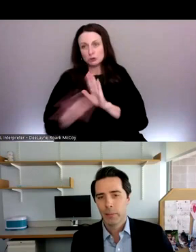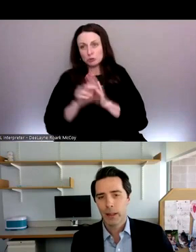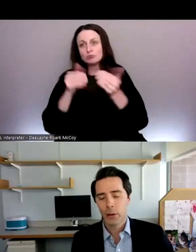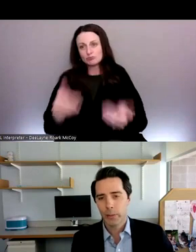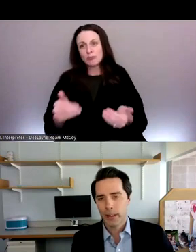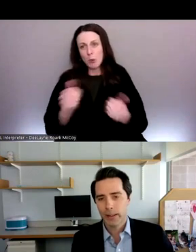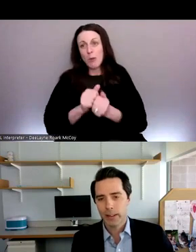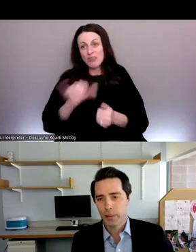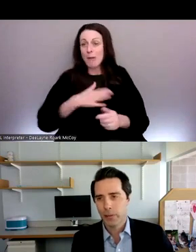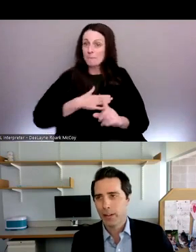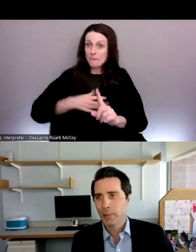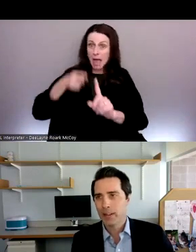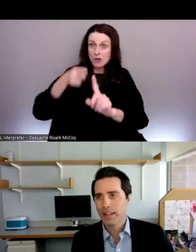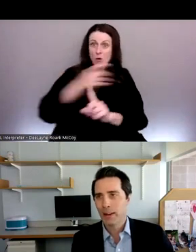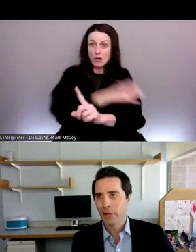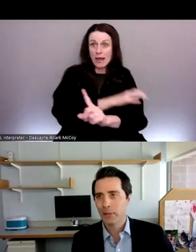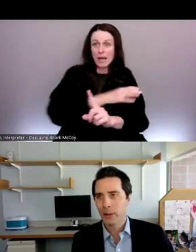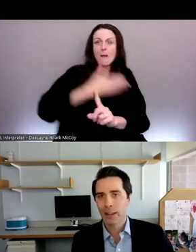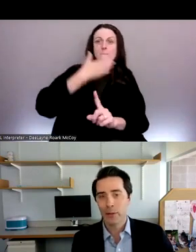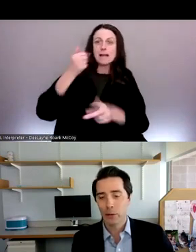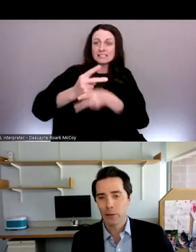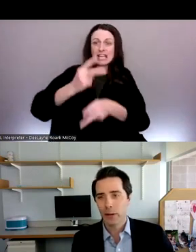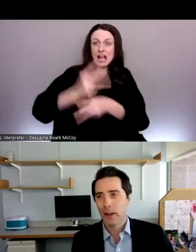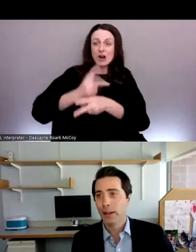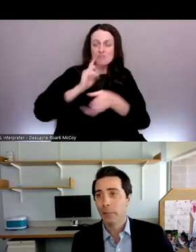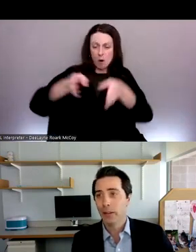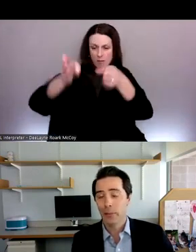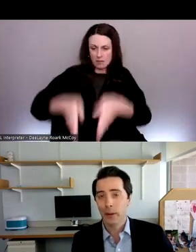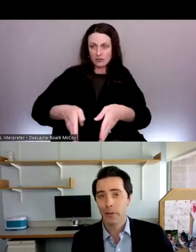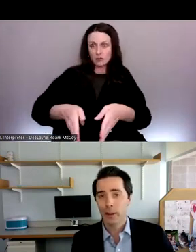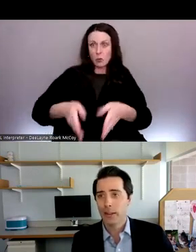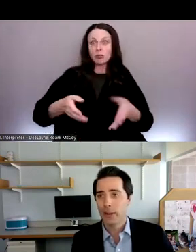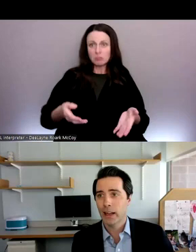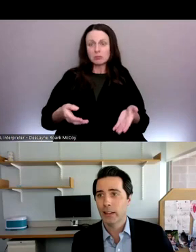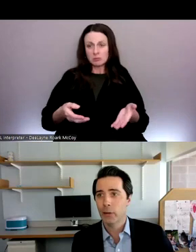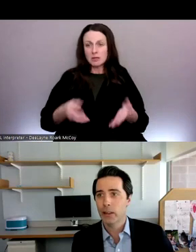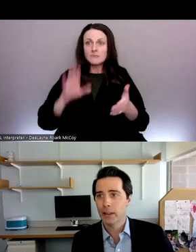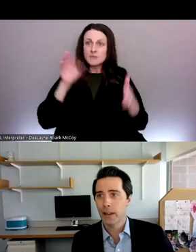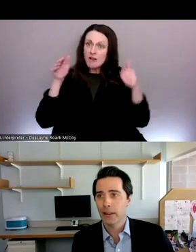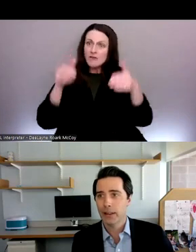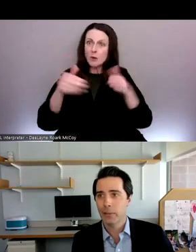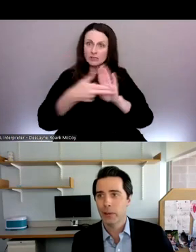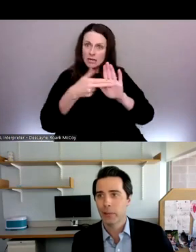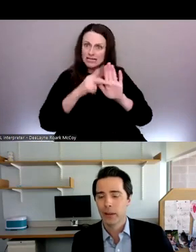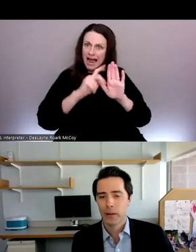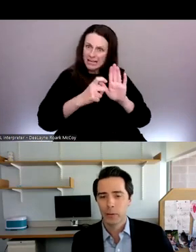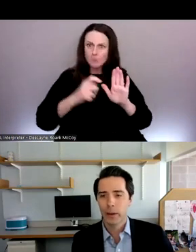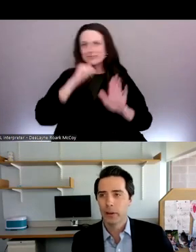my goal in my clinic is to provide the best care for the individual and I believe that by focusing on the